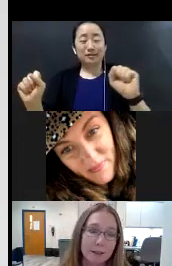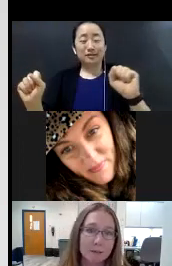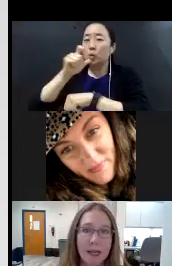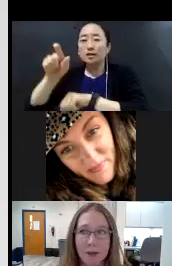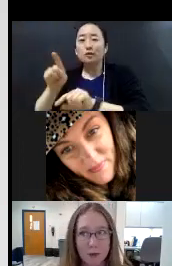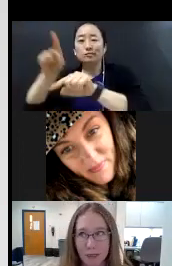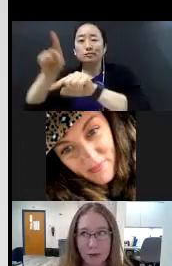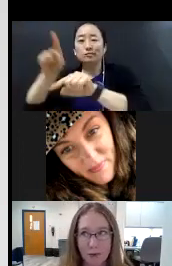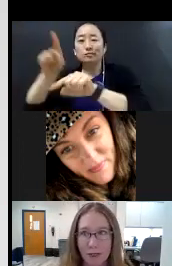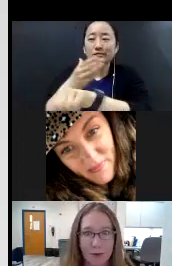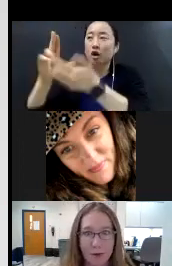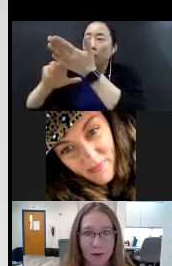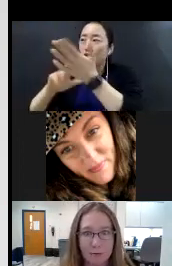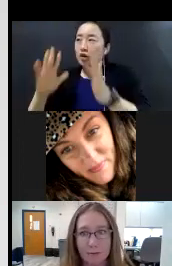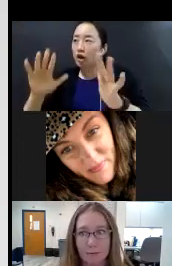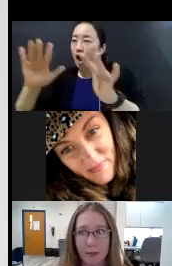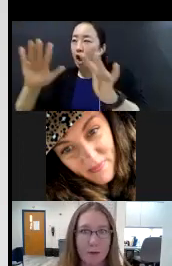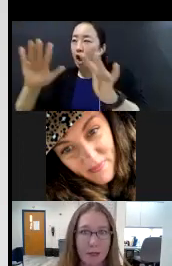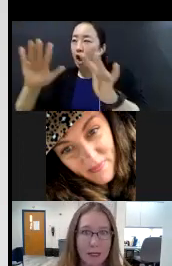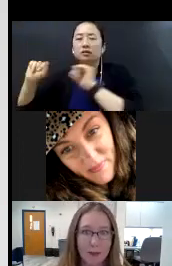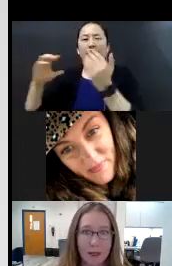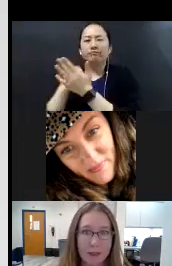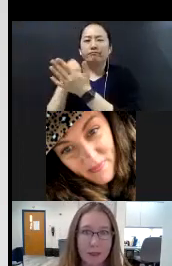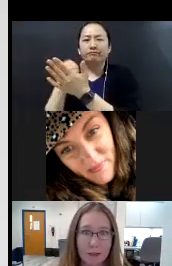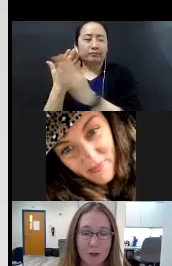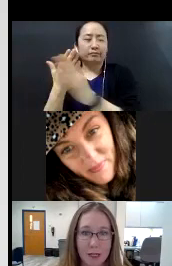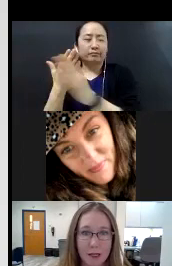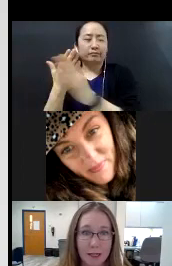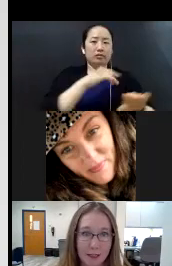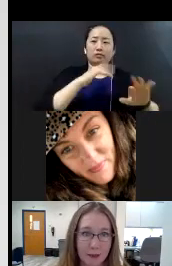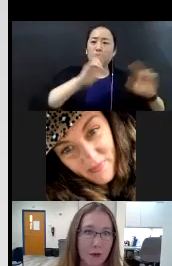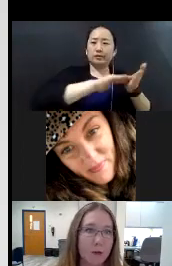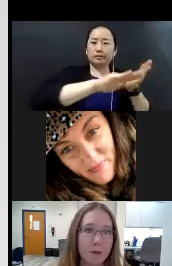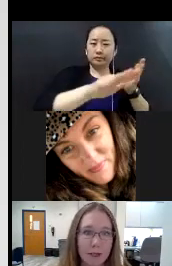AND, ALSO, GATHERING OTHER EQUIPMENT NEEDS AND OTHER THINGS NEEDED INSIDE THE HOME THAT WILL DEFINITELY